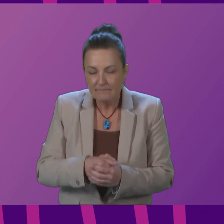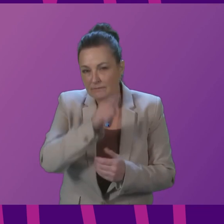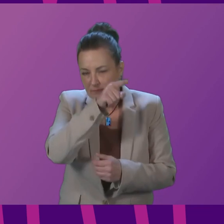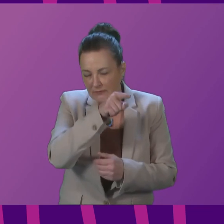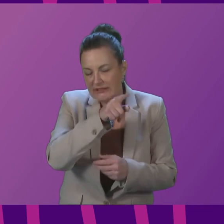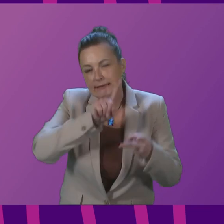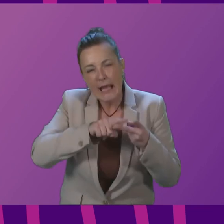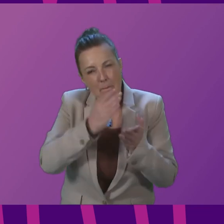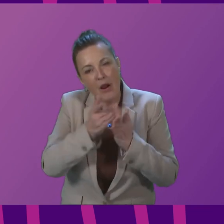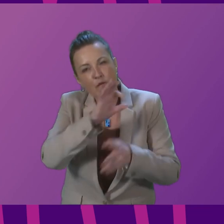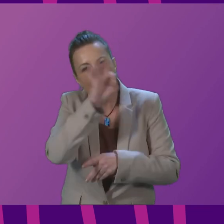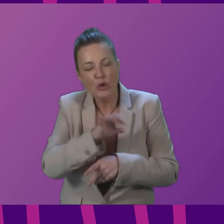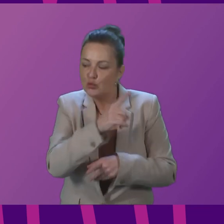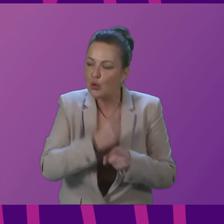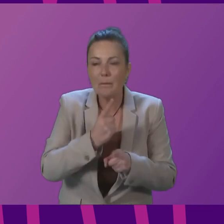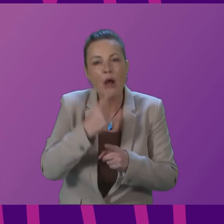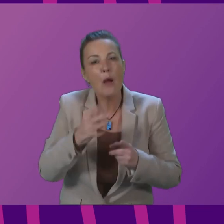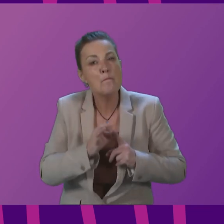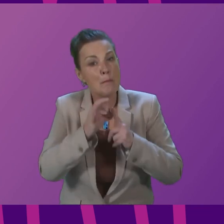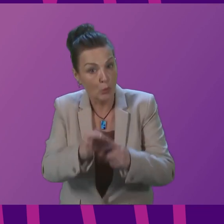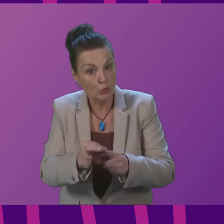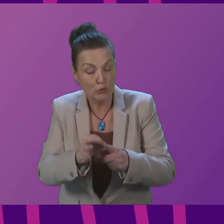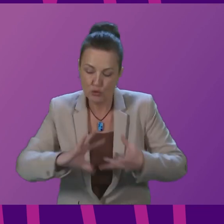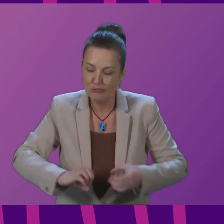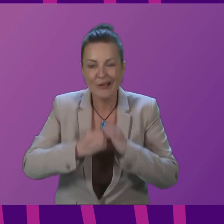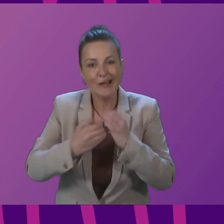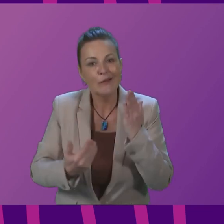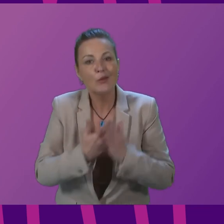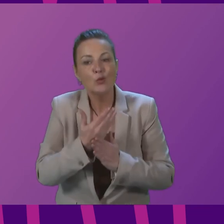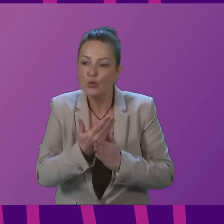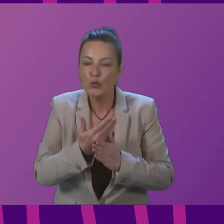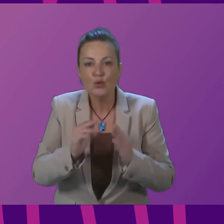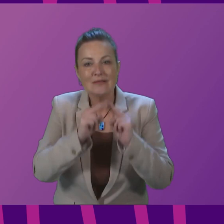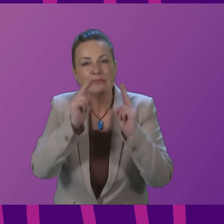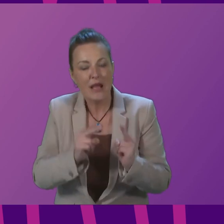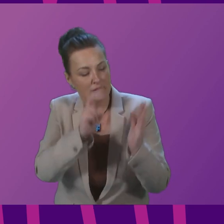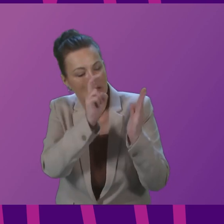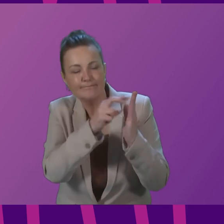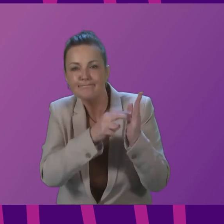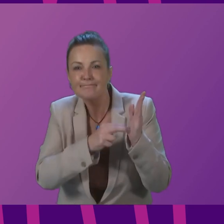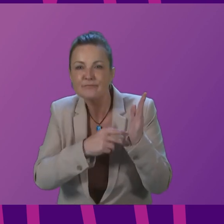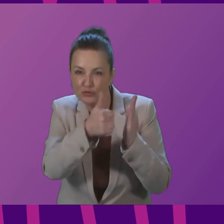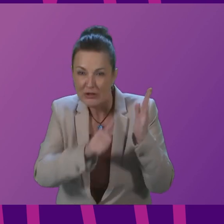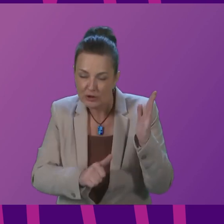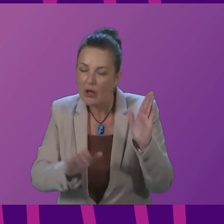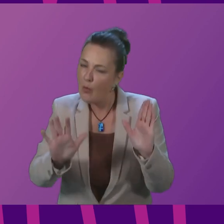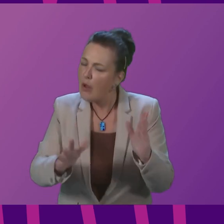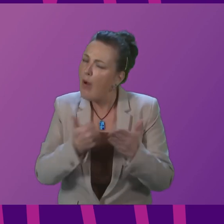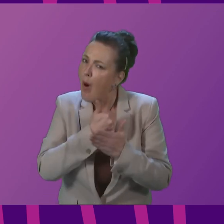On the proposal for a domestic abuse offender register, we keep the law under continual